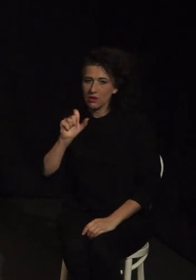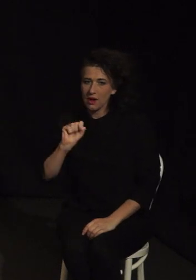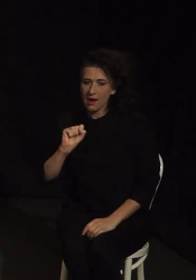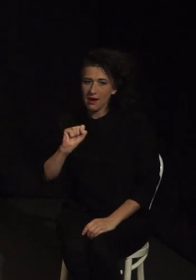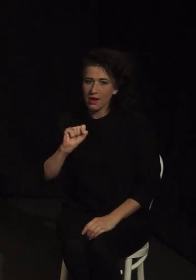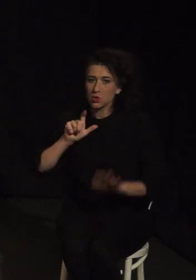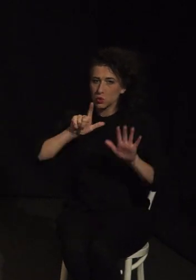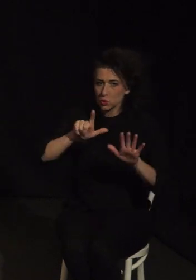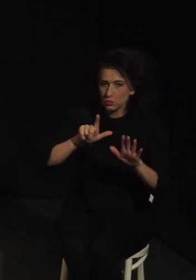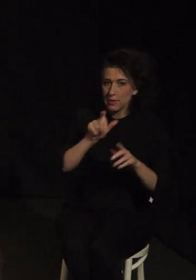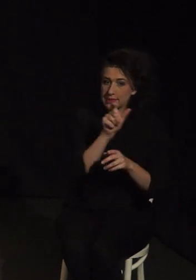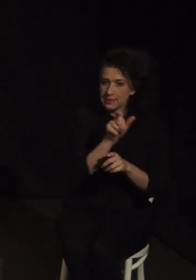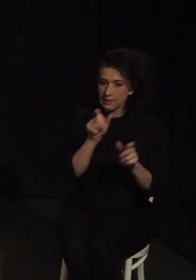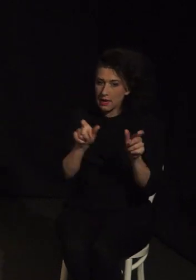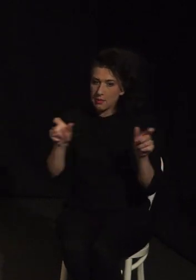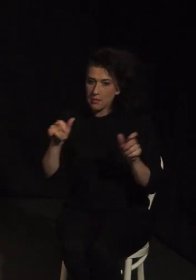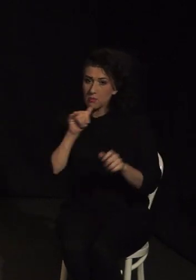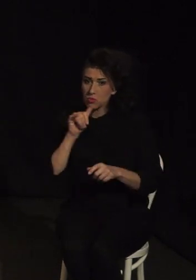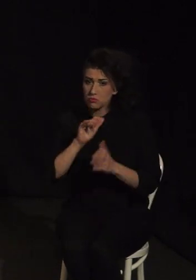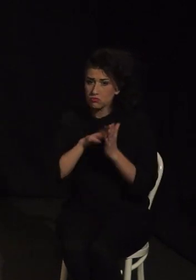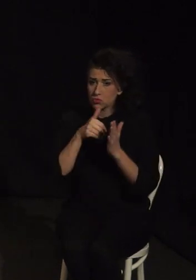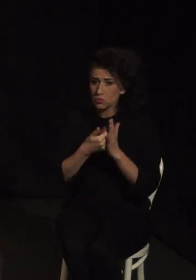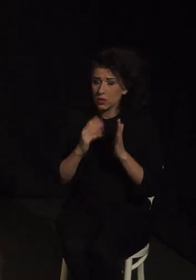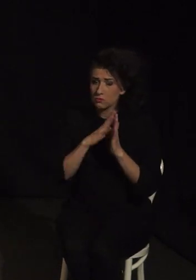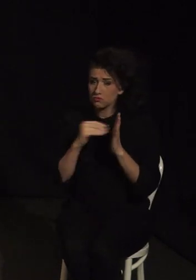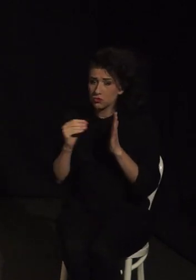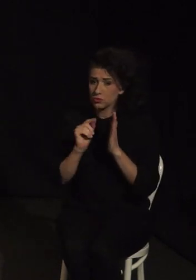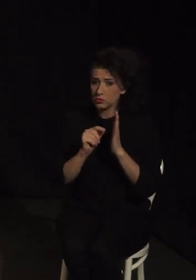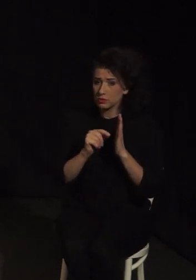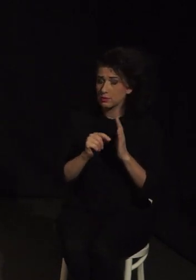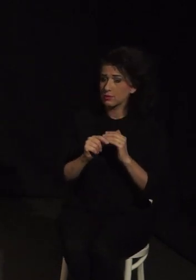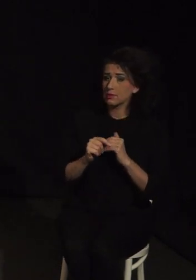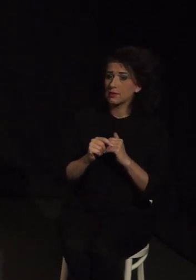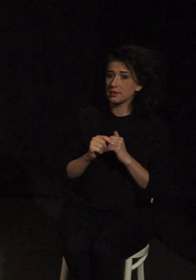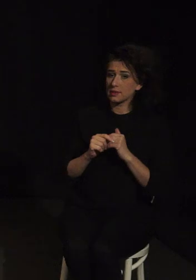I'll give you an example. Let's explain it on "The Invocation."